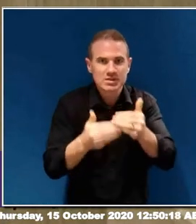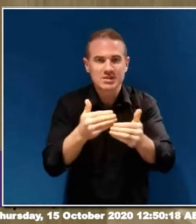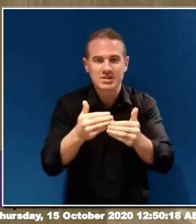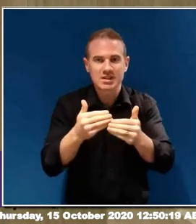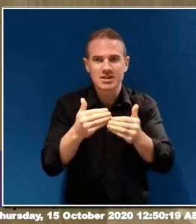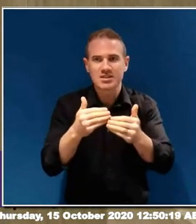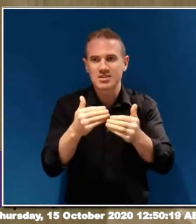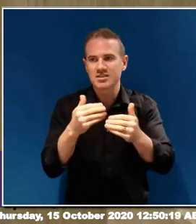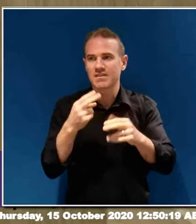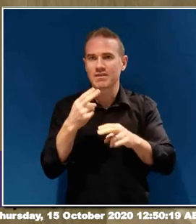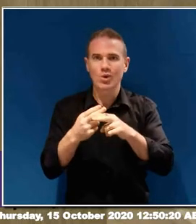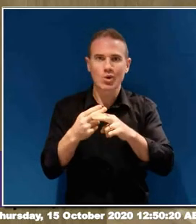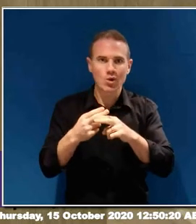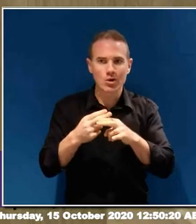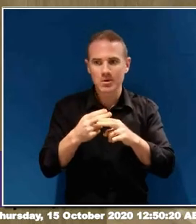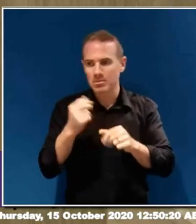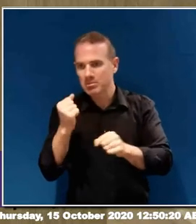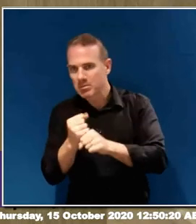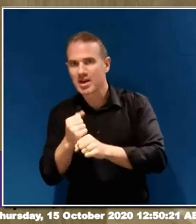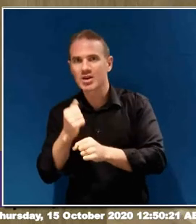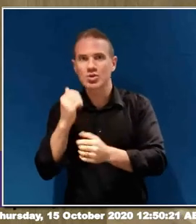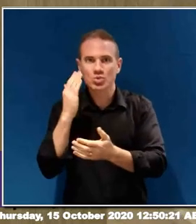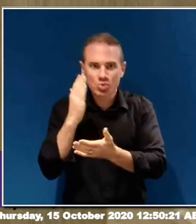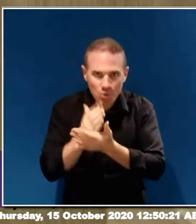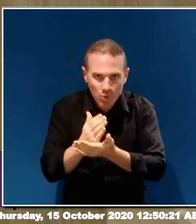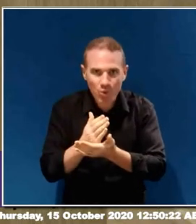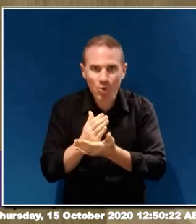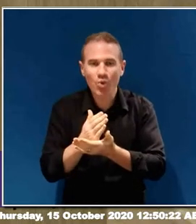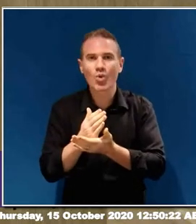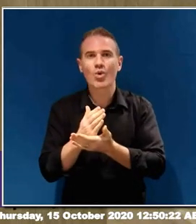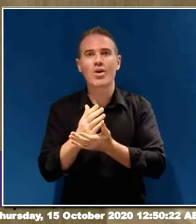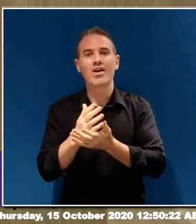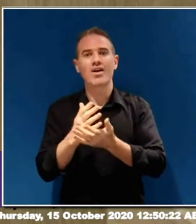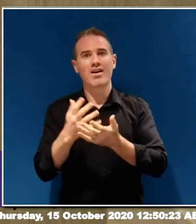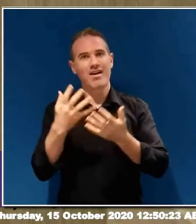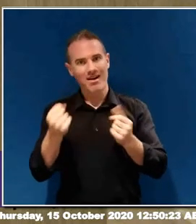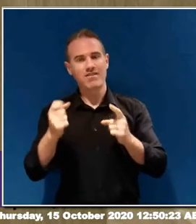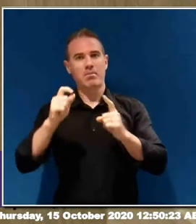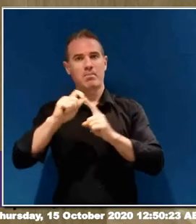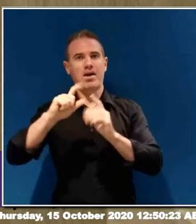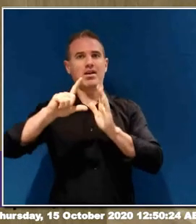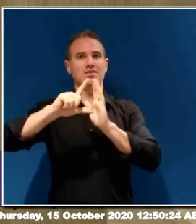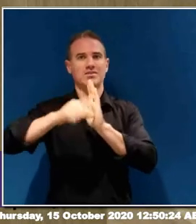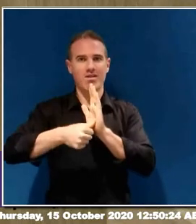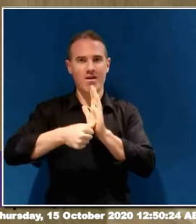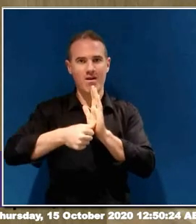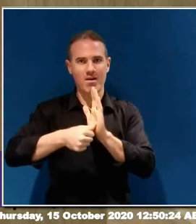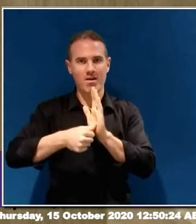that that part-time increases to full-time. OK.